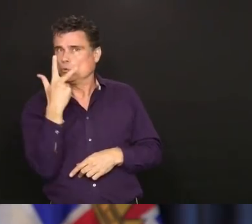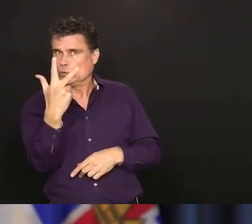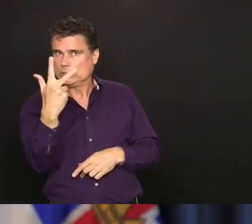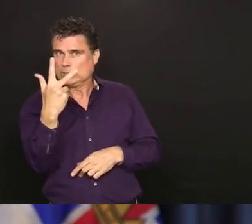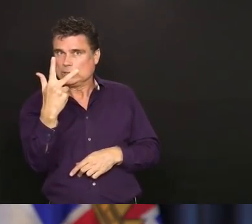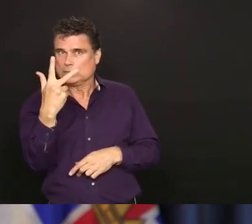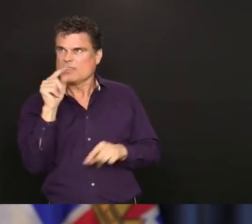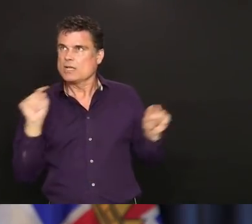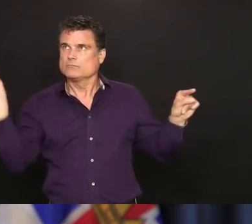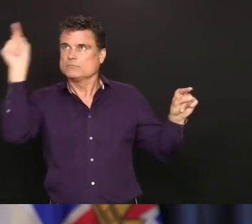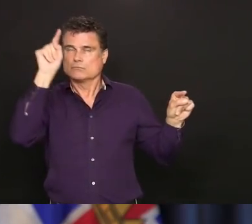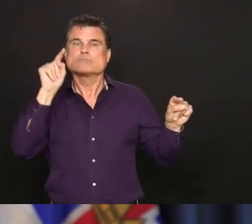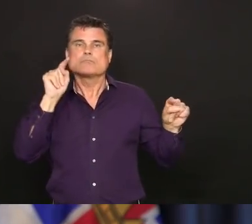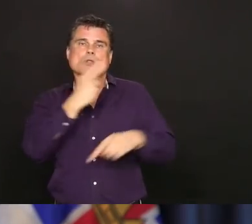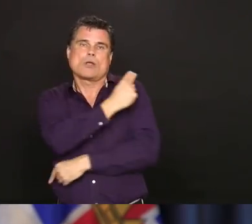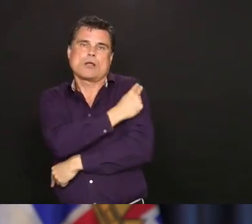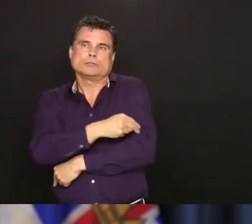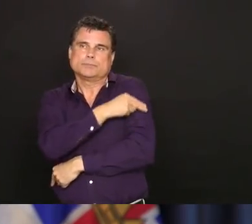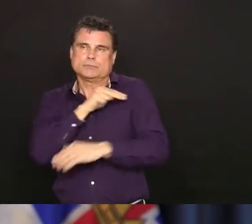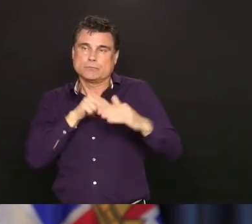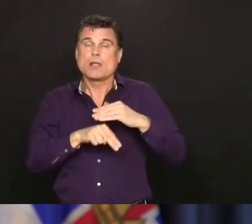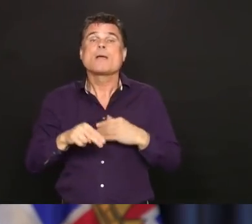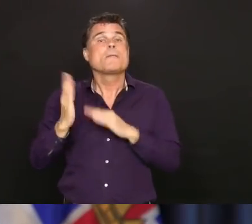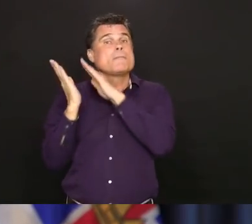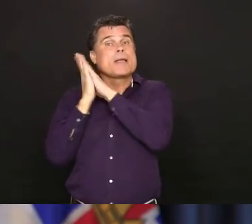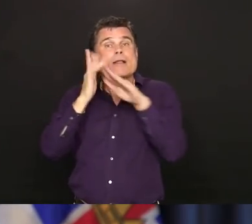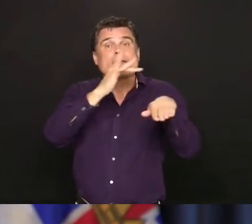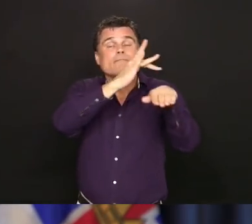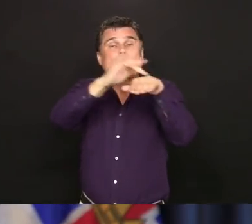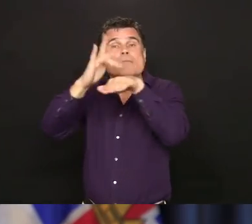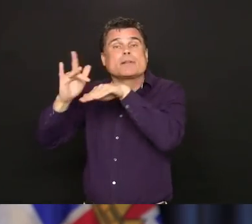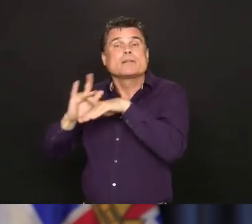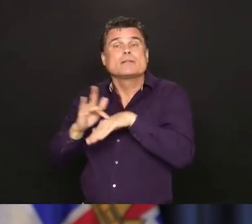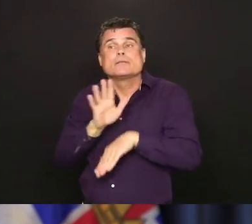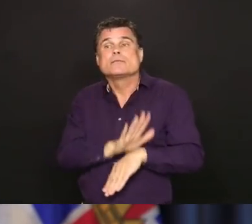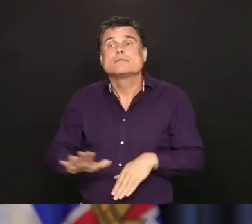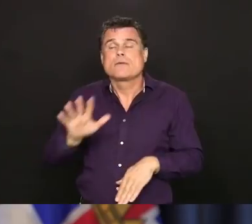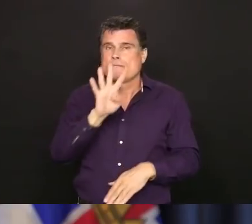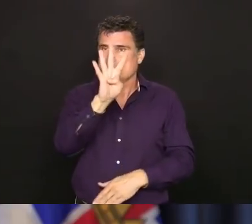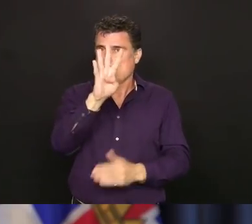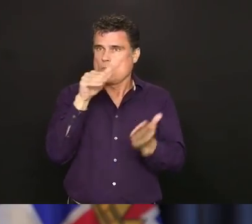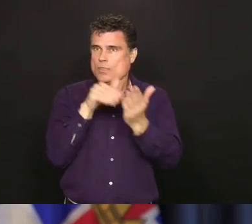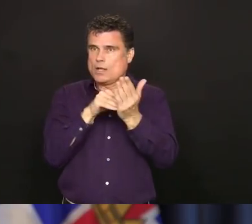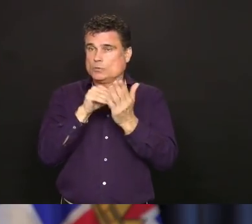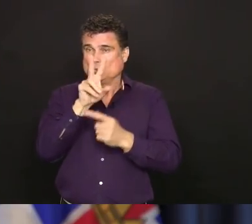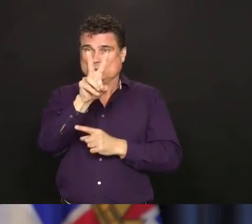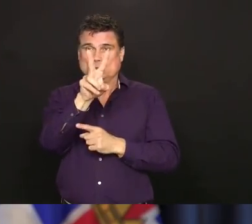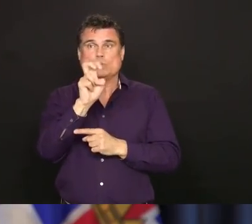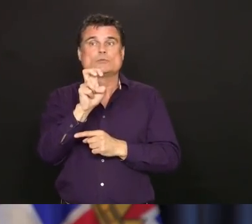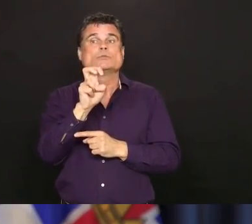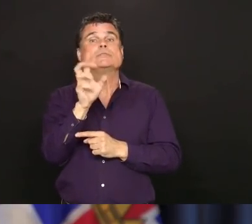occupancy rate is at about 61.7 per cent, which is slightly higher than it was a week or so ago.